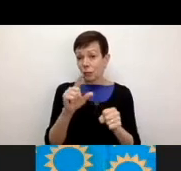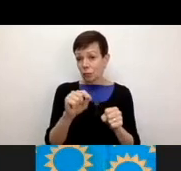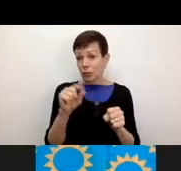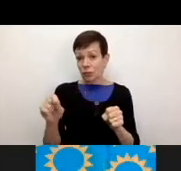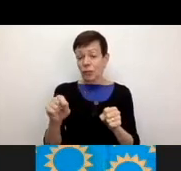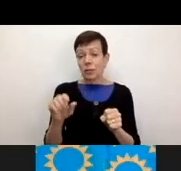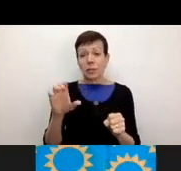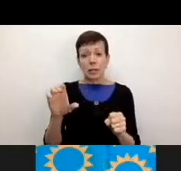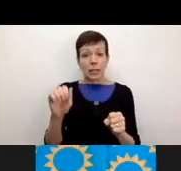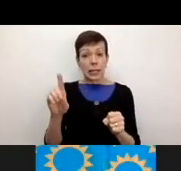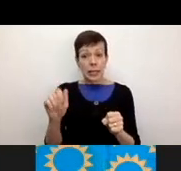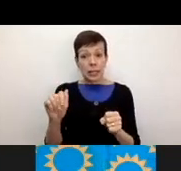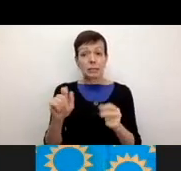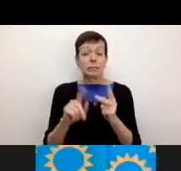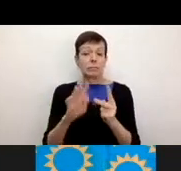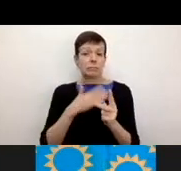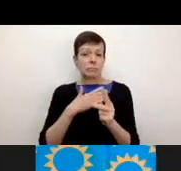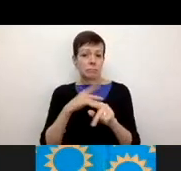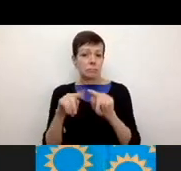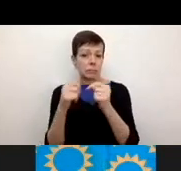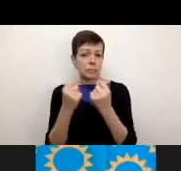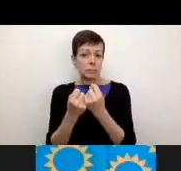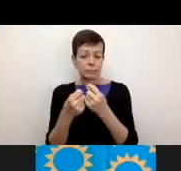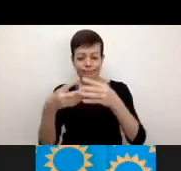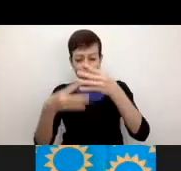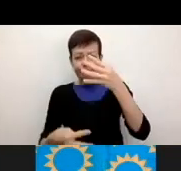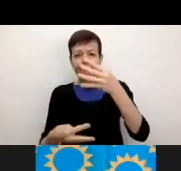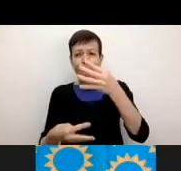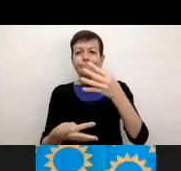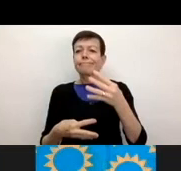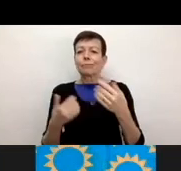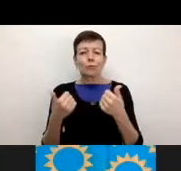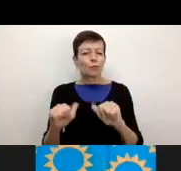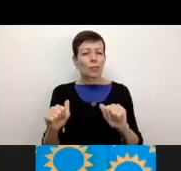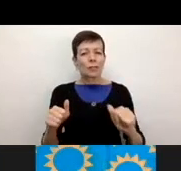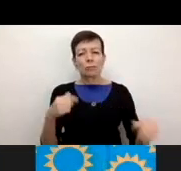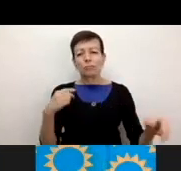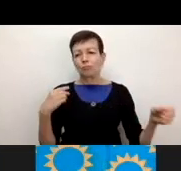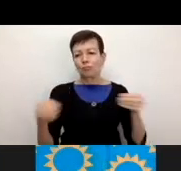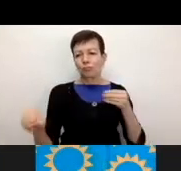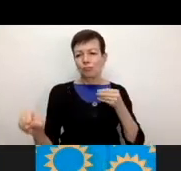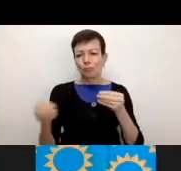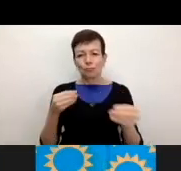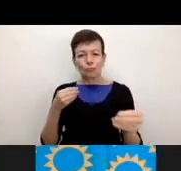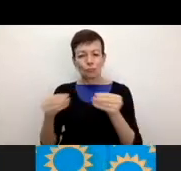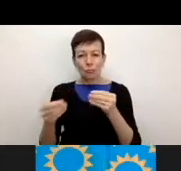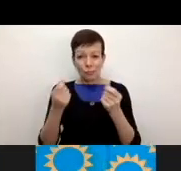investment team really agreed to be as flexible, accommodating, understanding and empathetic